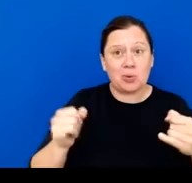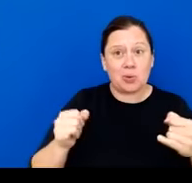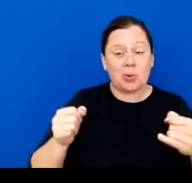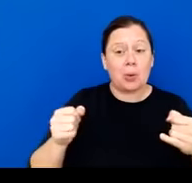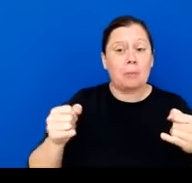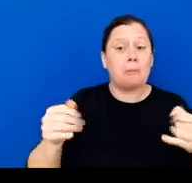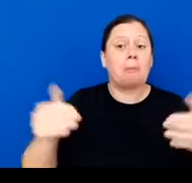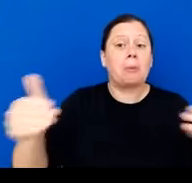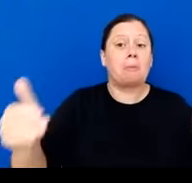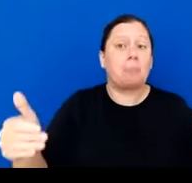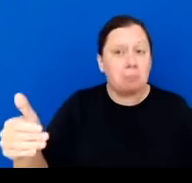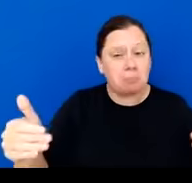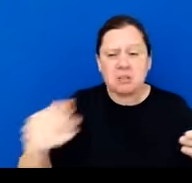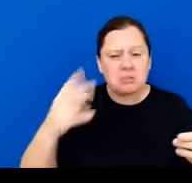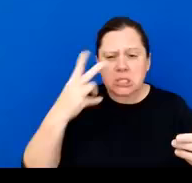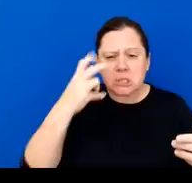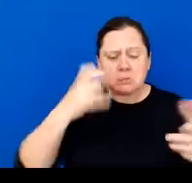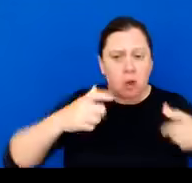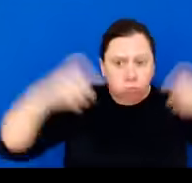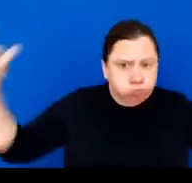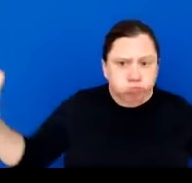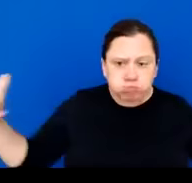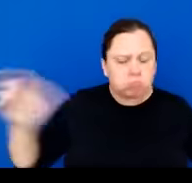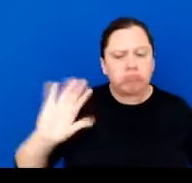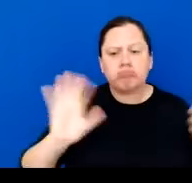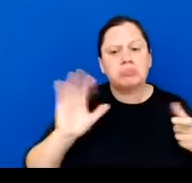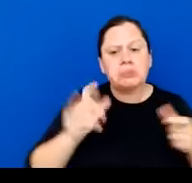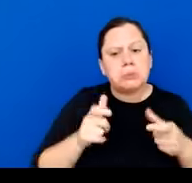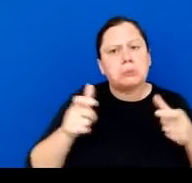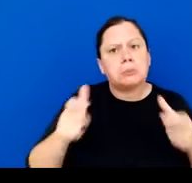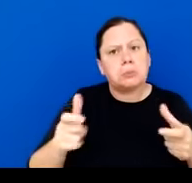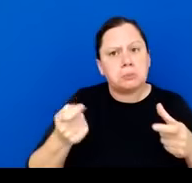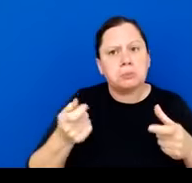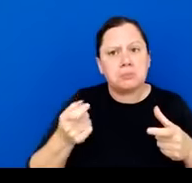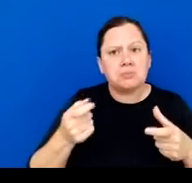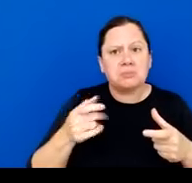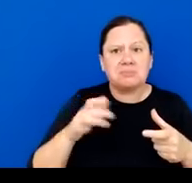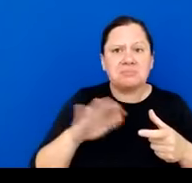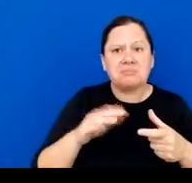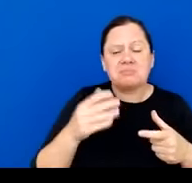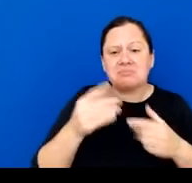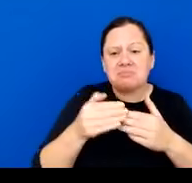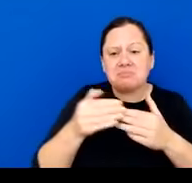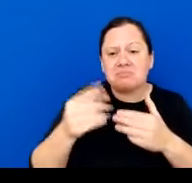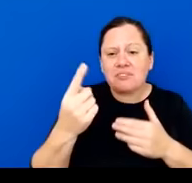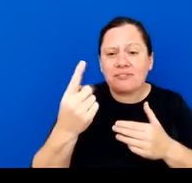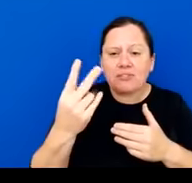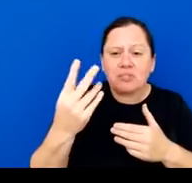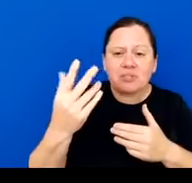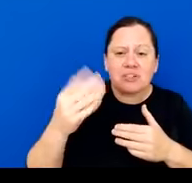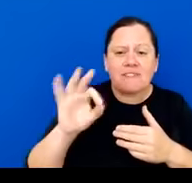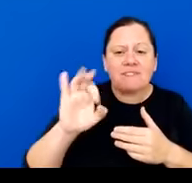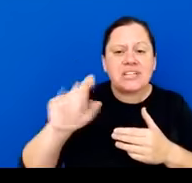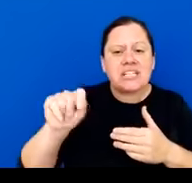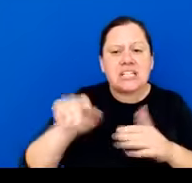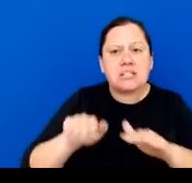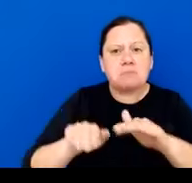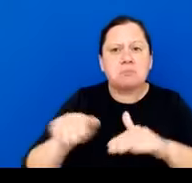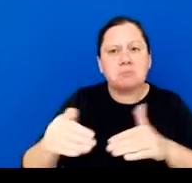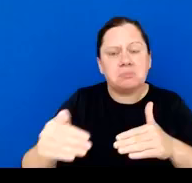not even tens of feet but just several feet of perimeter growth the burn period tomorrow is going to be very short, three maybe four hours so